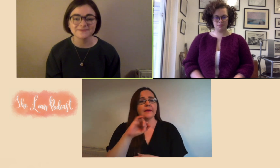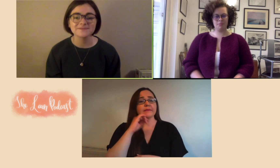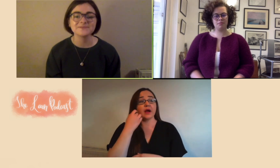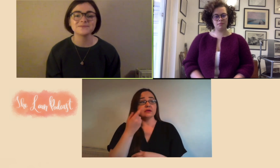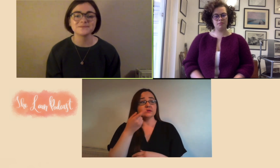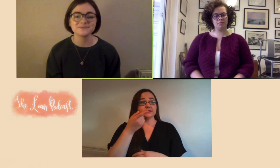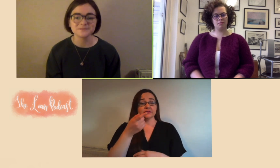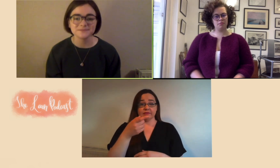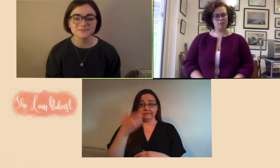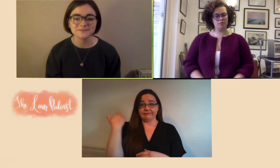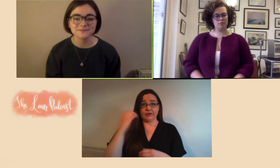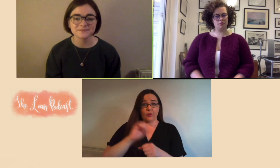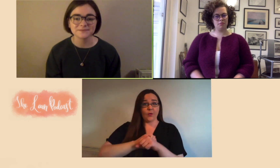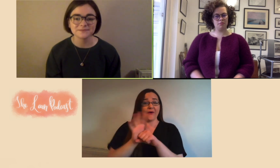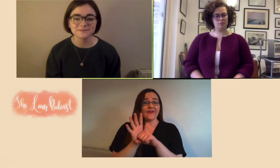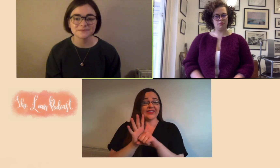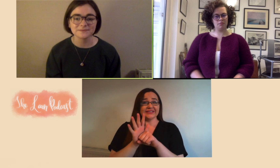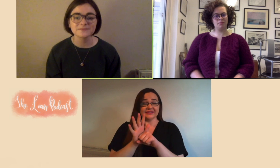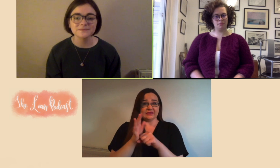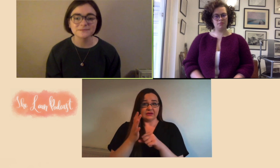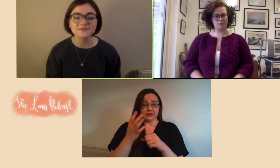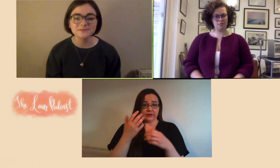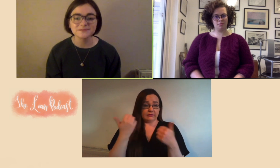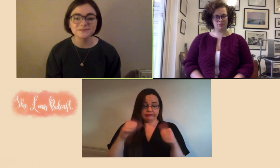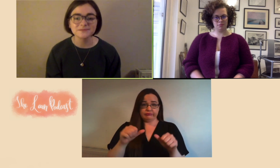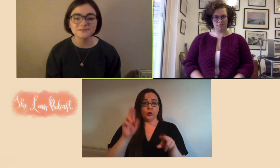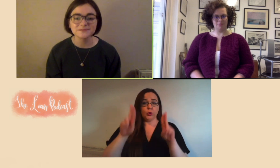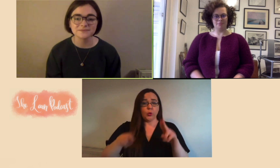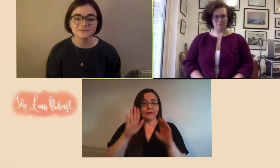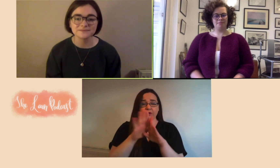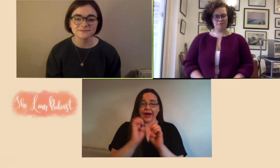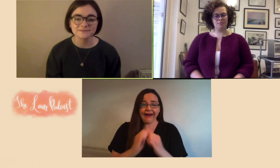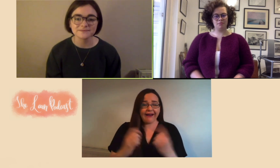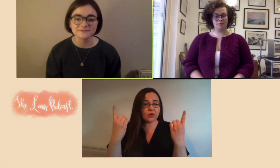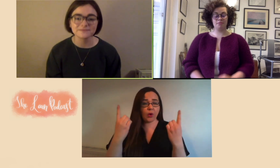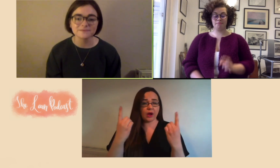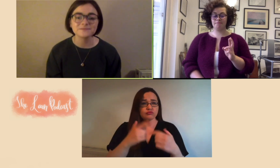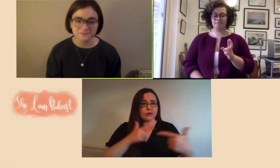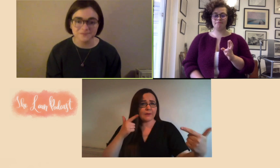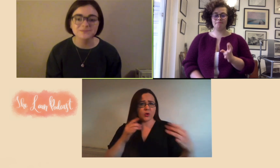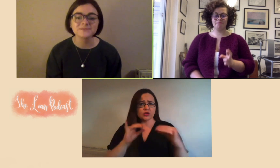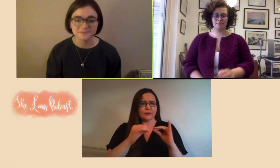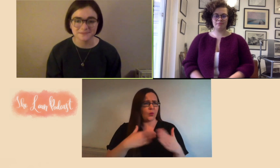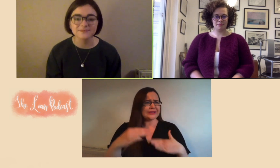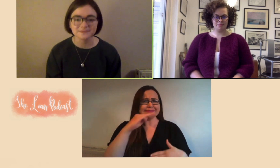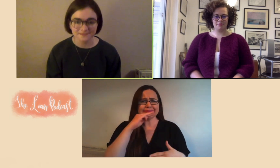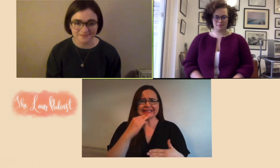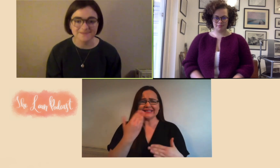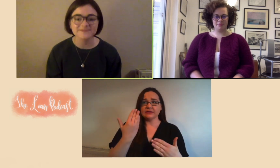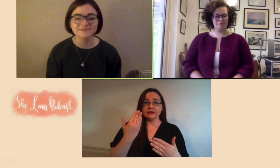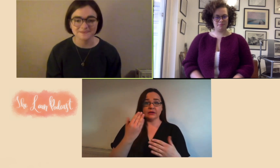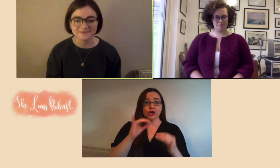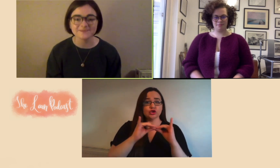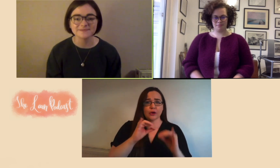I think just when kind of COVID hit. It was such a new experience for everyone. Like what is remote interpreting?